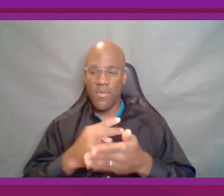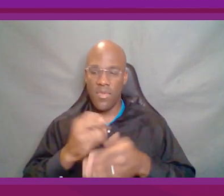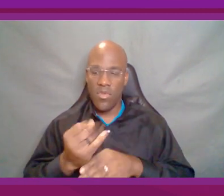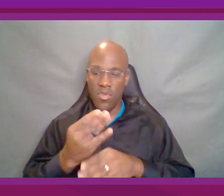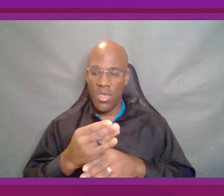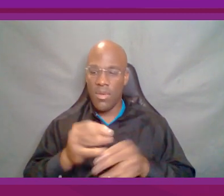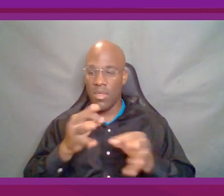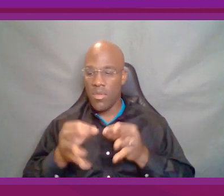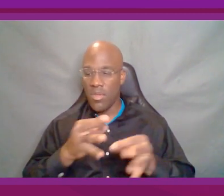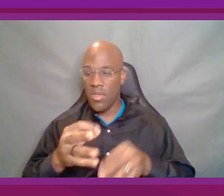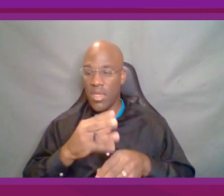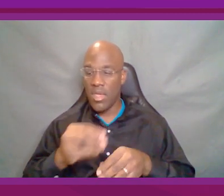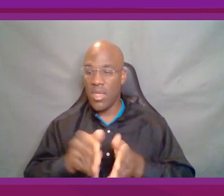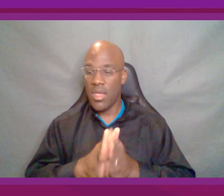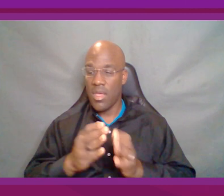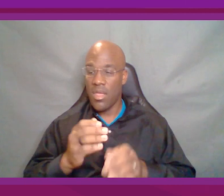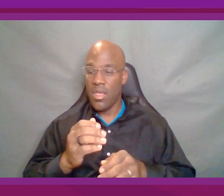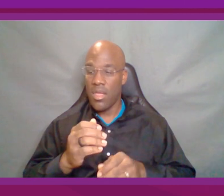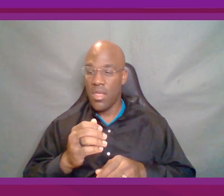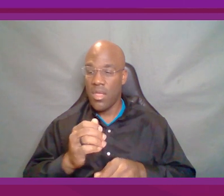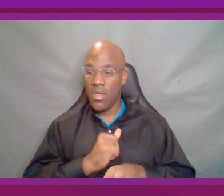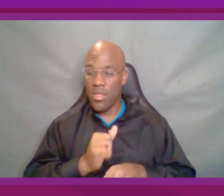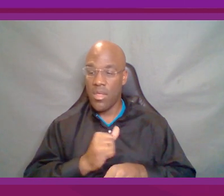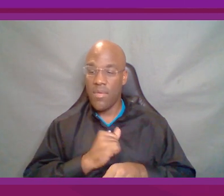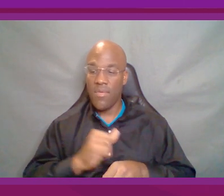ask ourselves what do we actually need from the individual in the role,